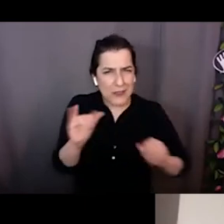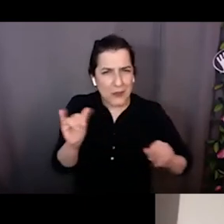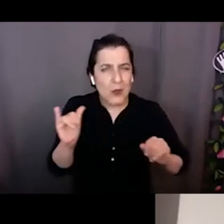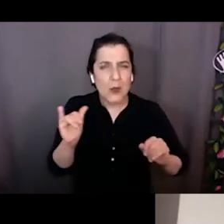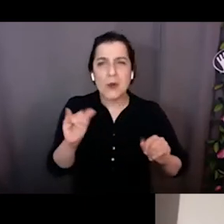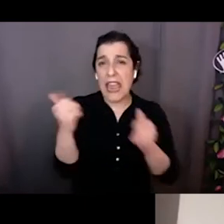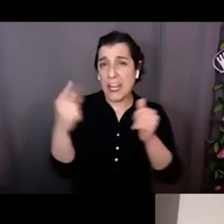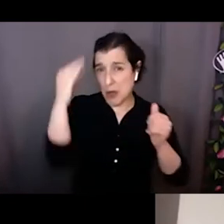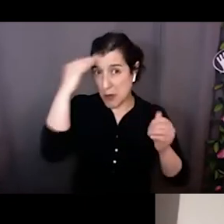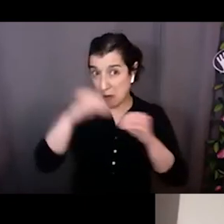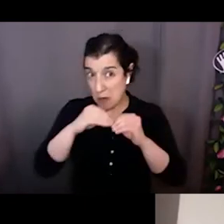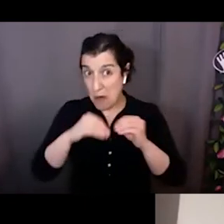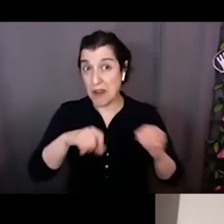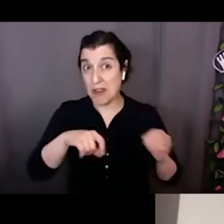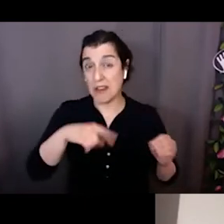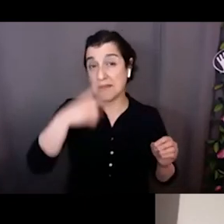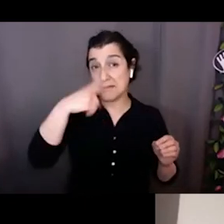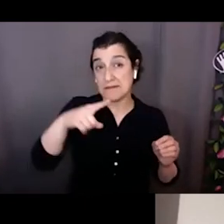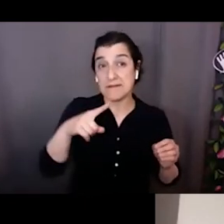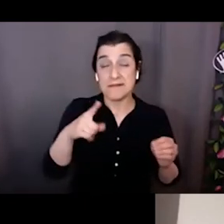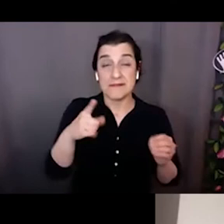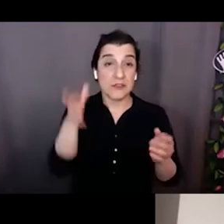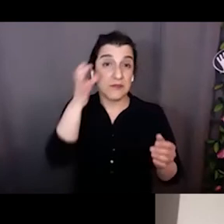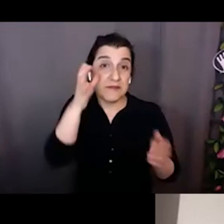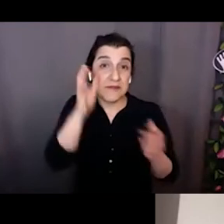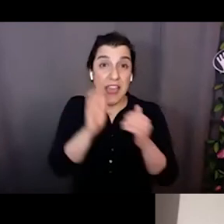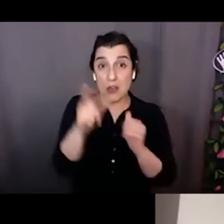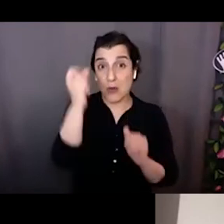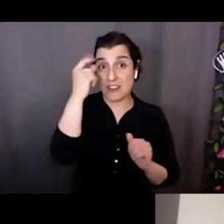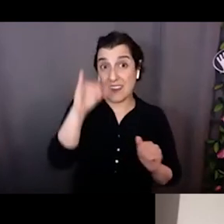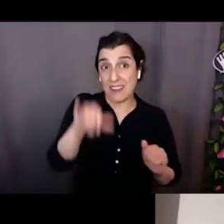And I also want to say the very last thing about graph and like sort of the